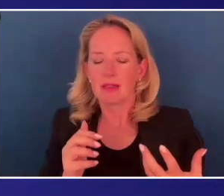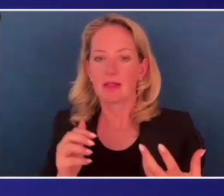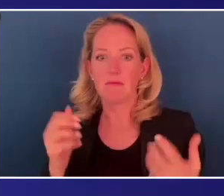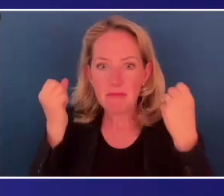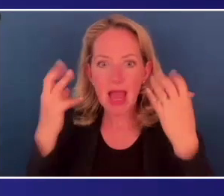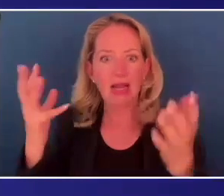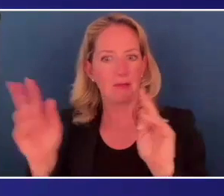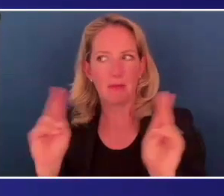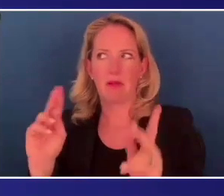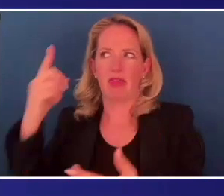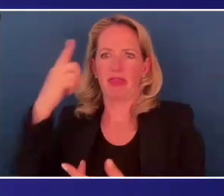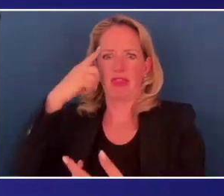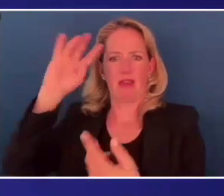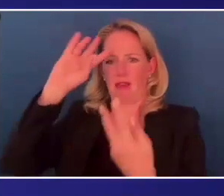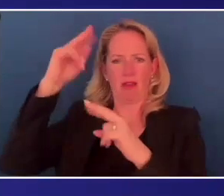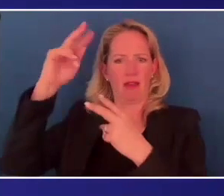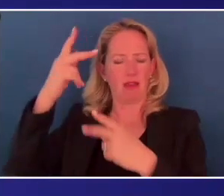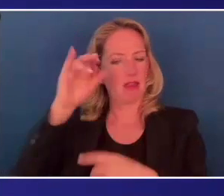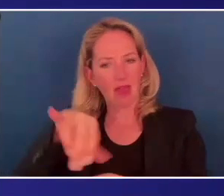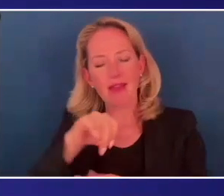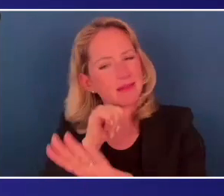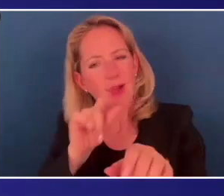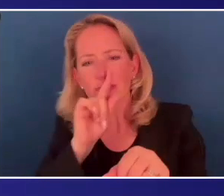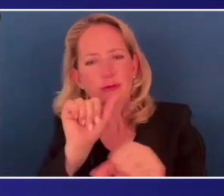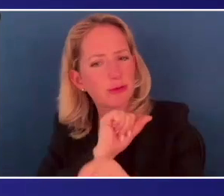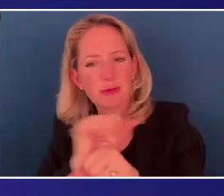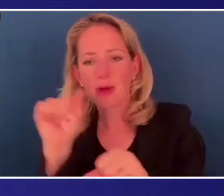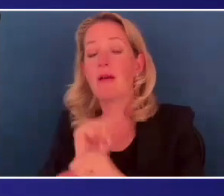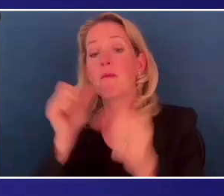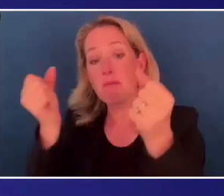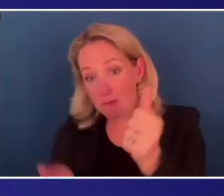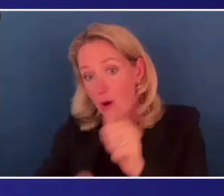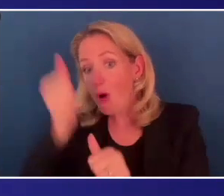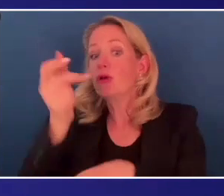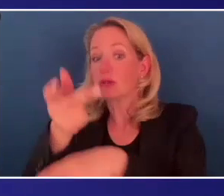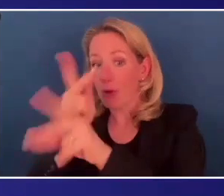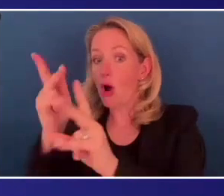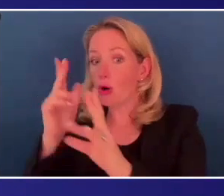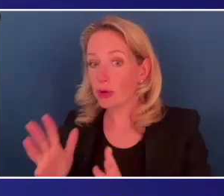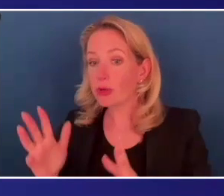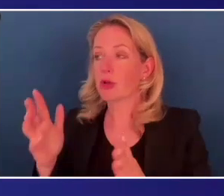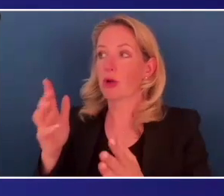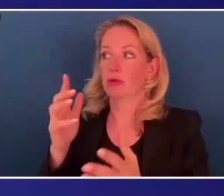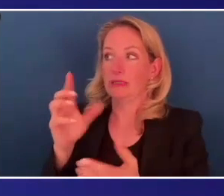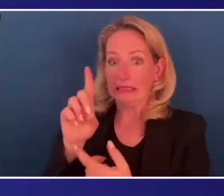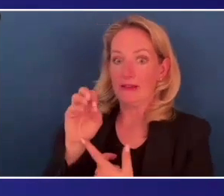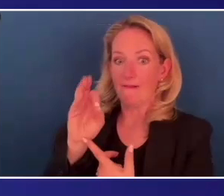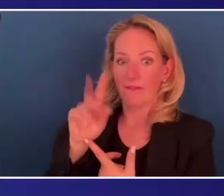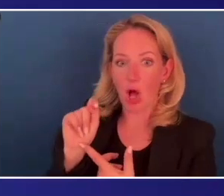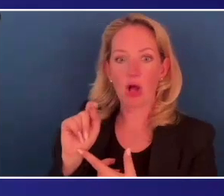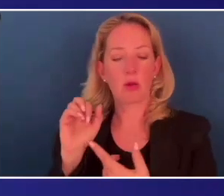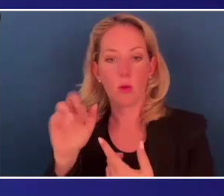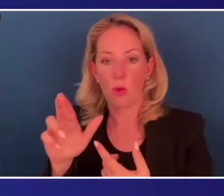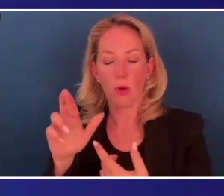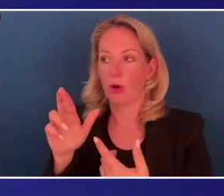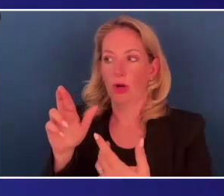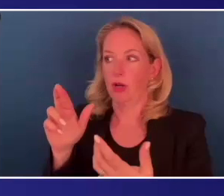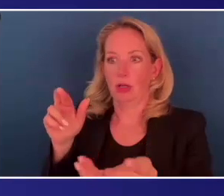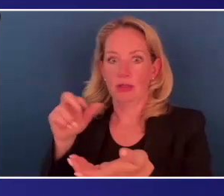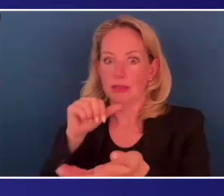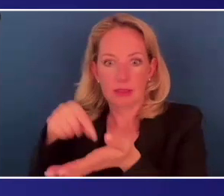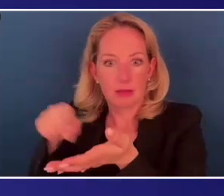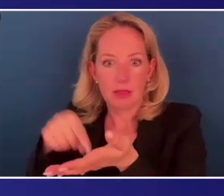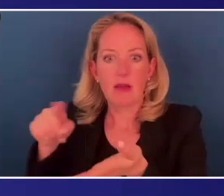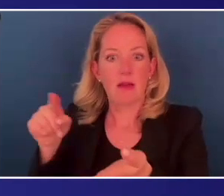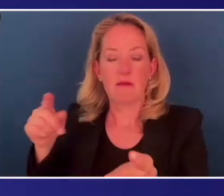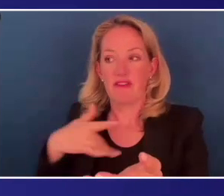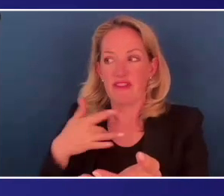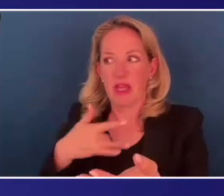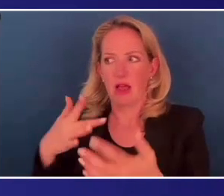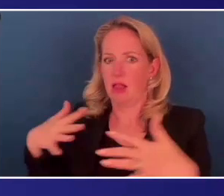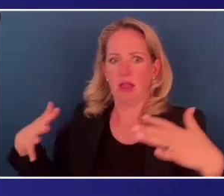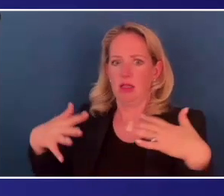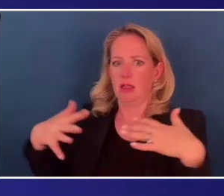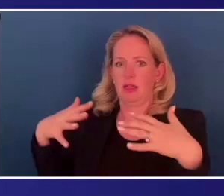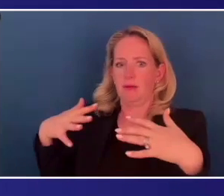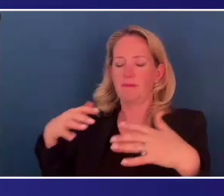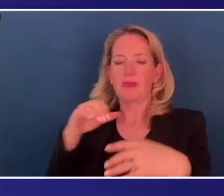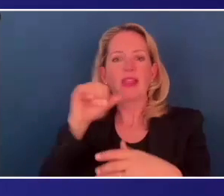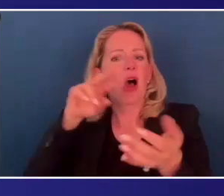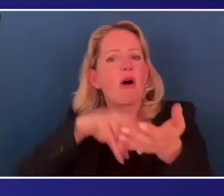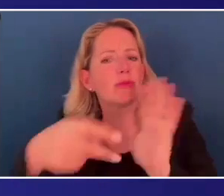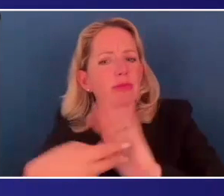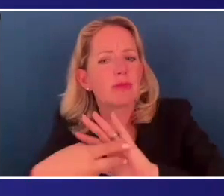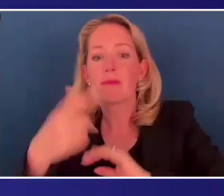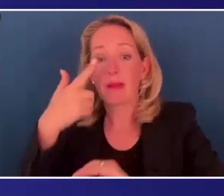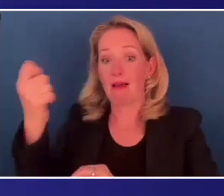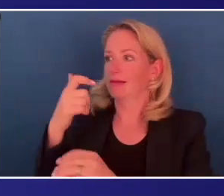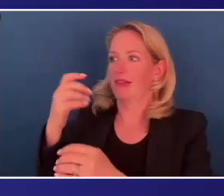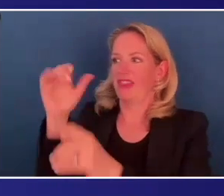Most borrowers in delinquency or default are not intentionally shirking their obligations. They are confused by and afraid of interacting with the system that has failed them so profoundly for so long.